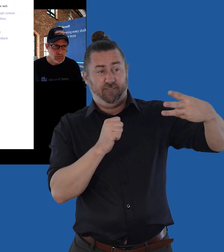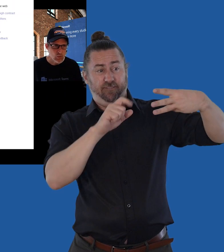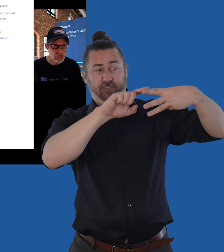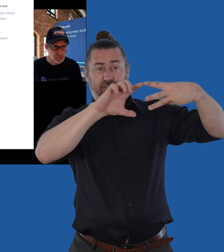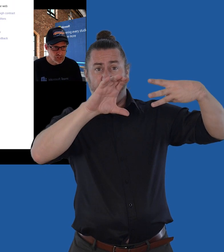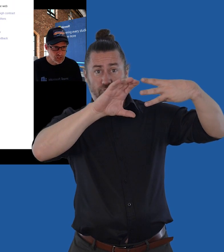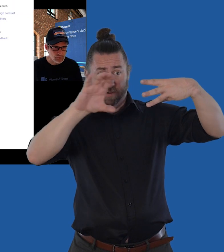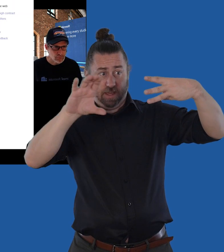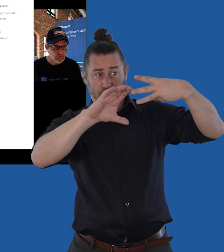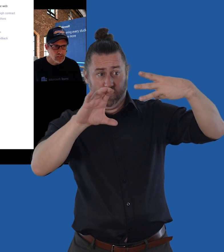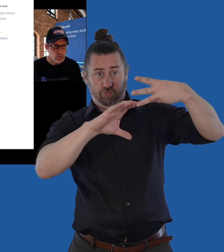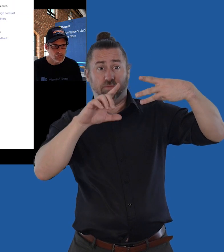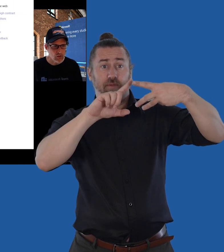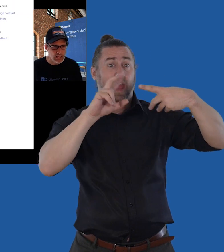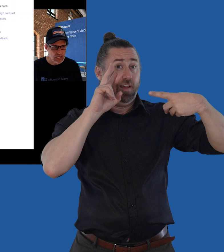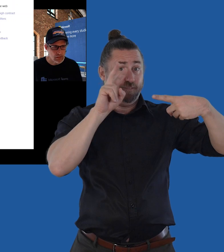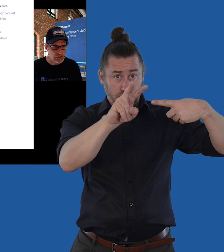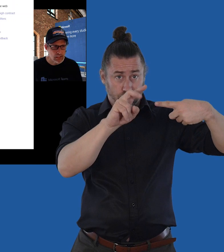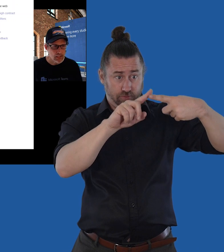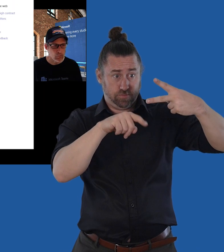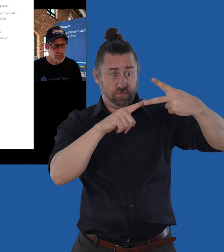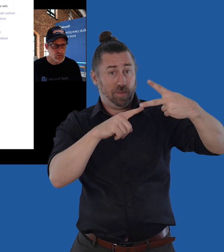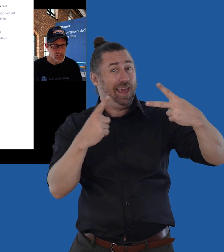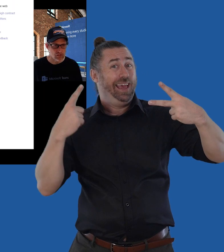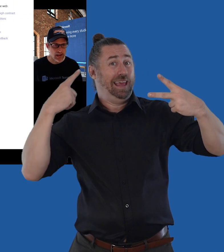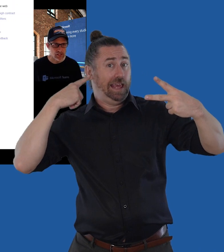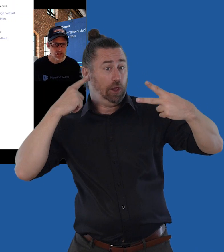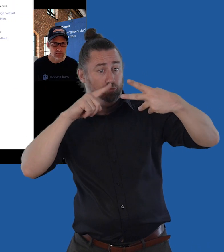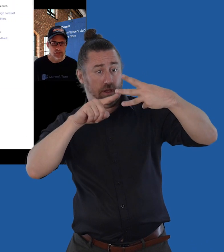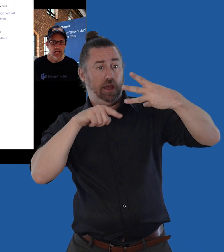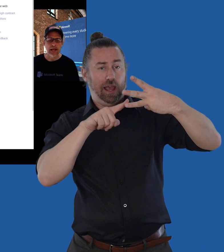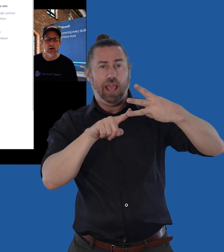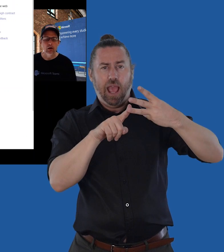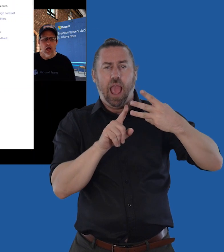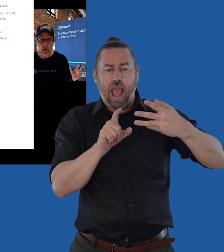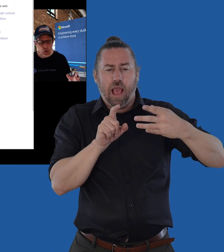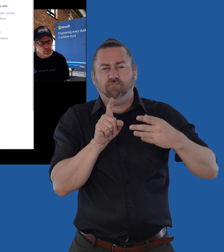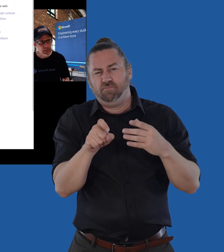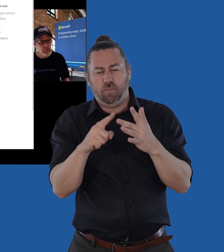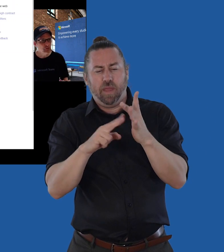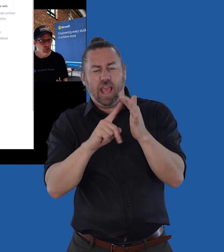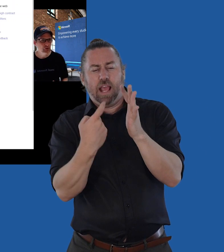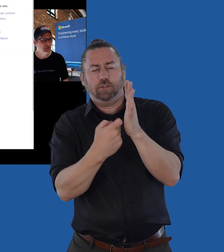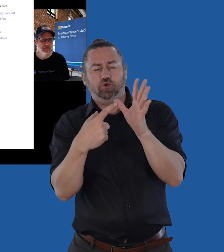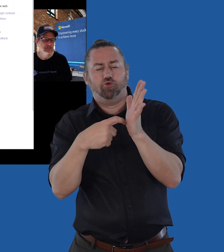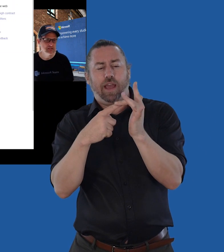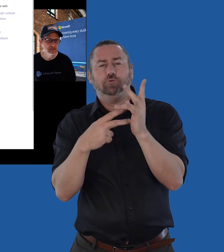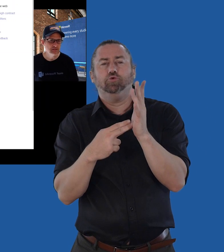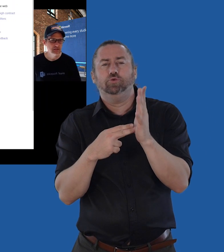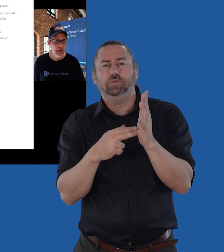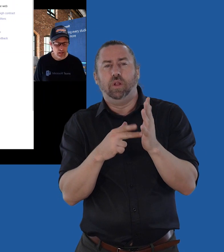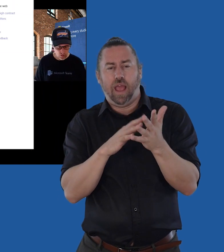We've got vision, we've got hearing, and we've got interaction. Now, a lot of people don't know this exists, right?